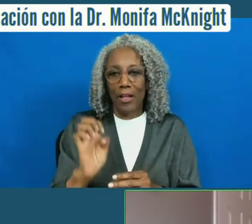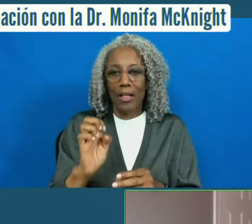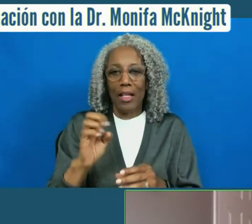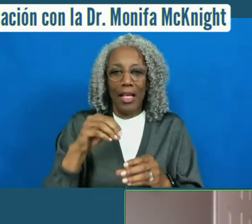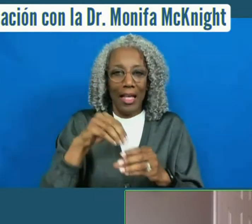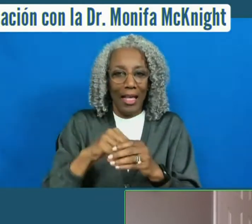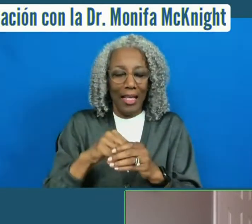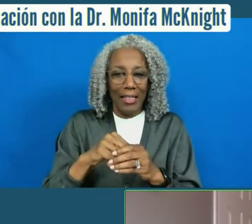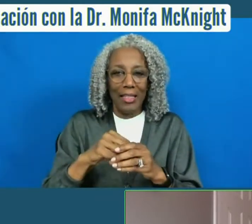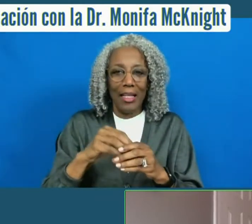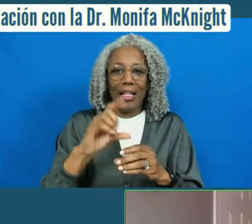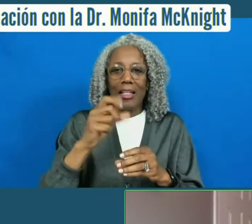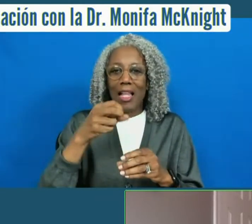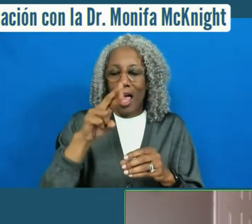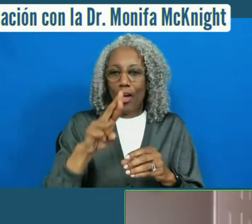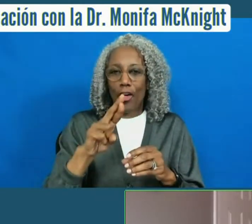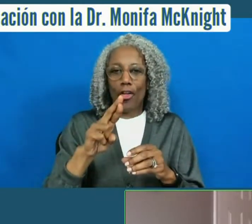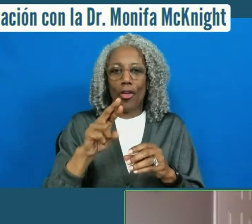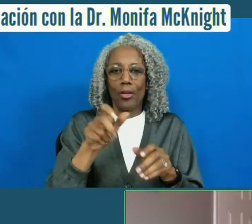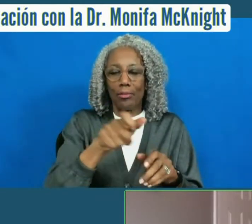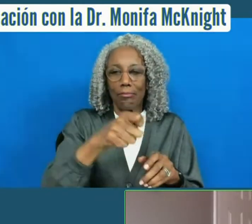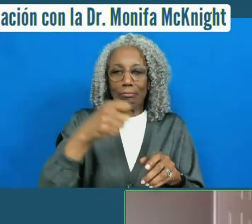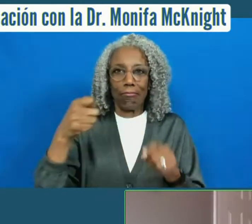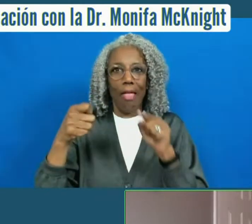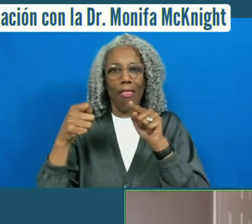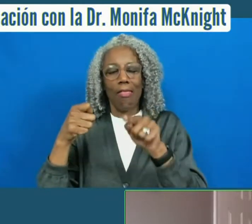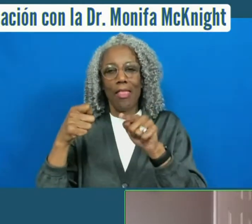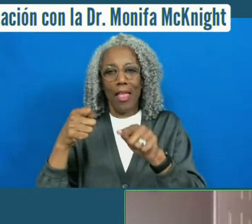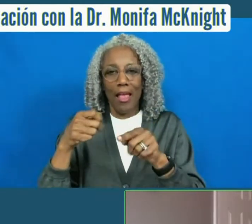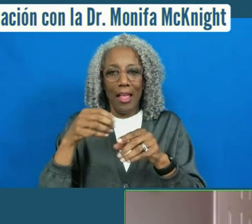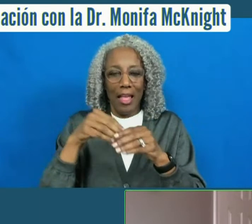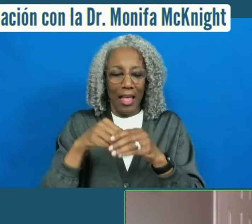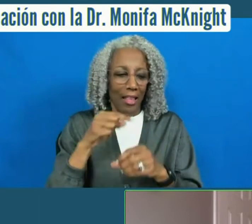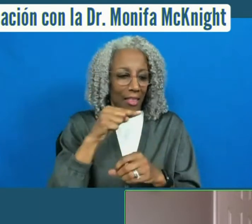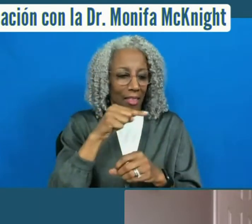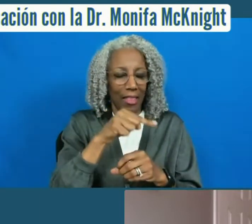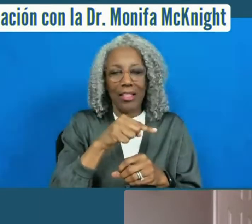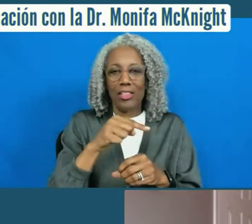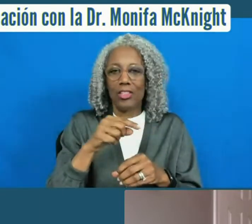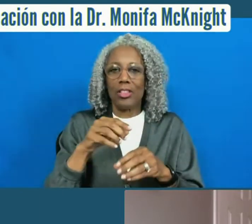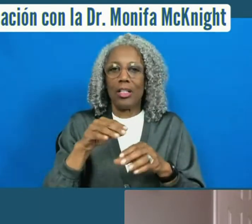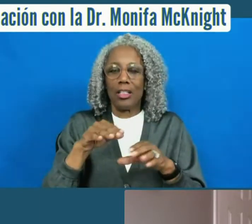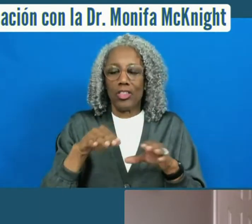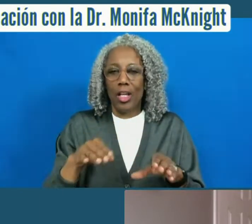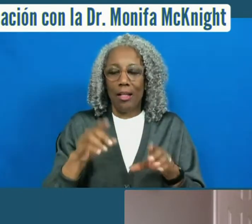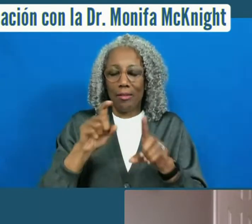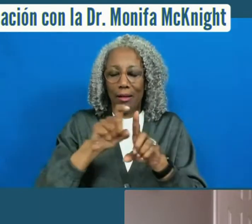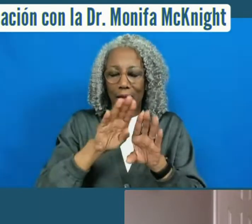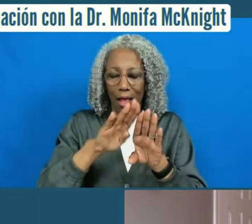school had found the knife in the in the locker of the, um the